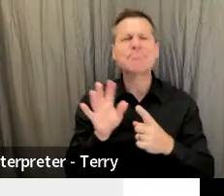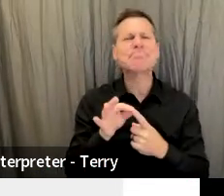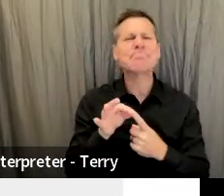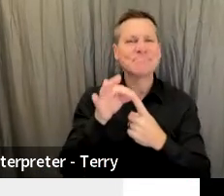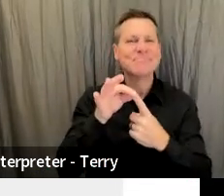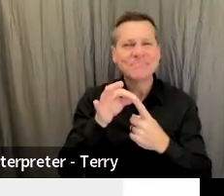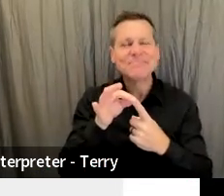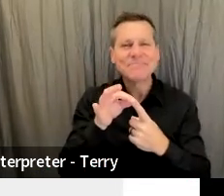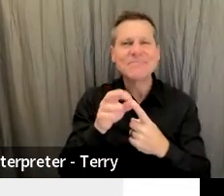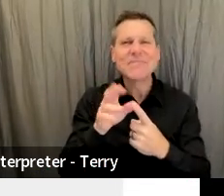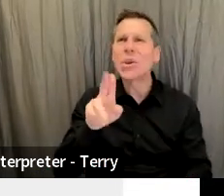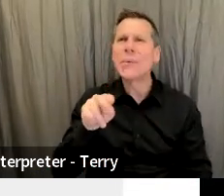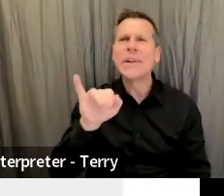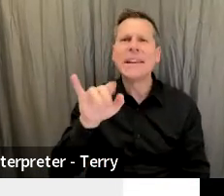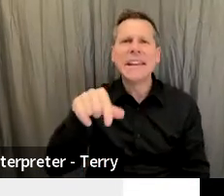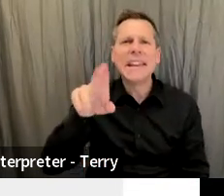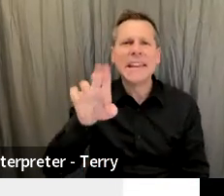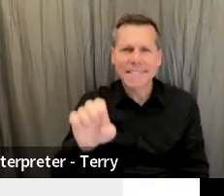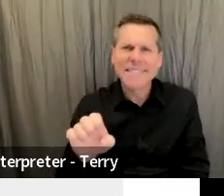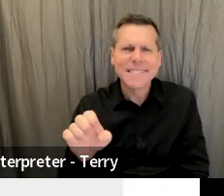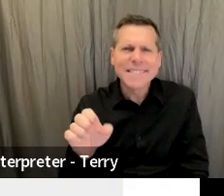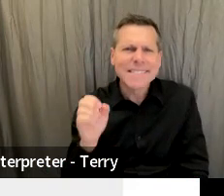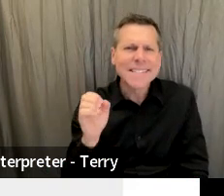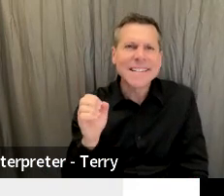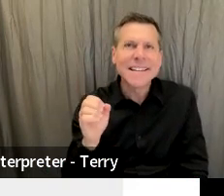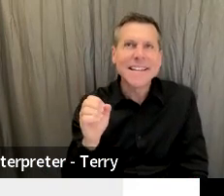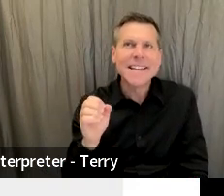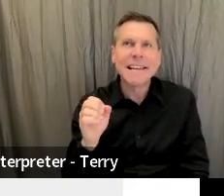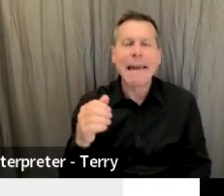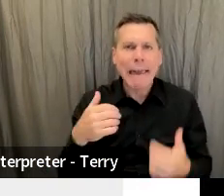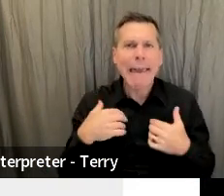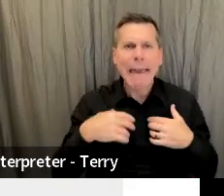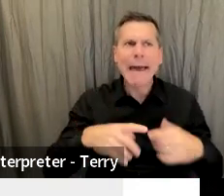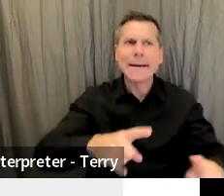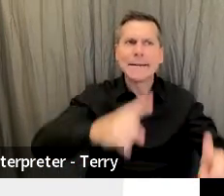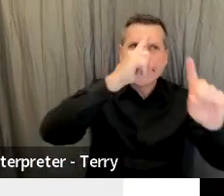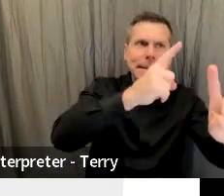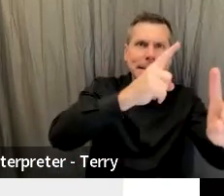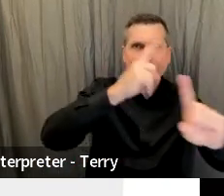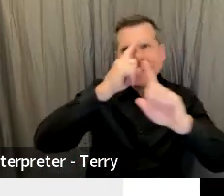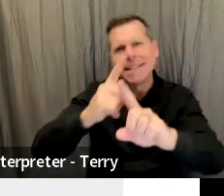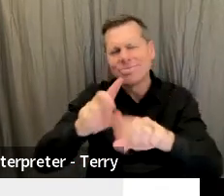you know, of course there are a specific objective objectives and outcomes,